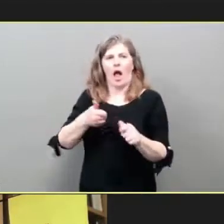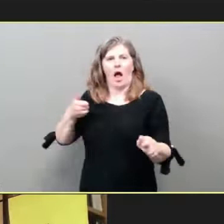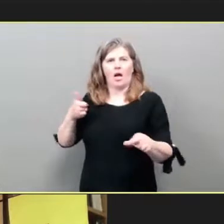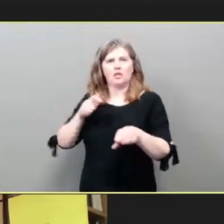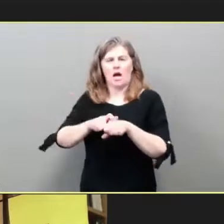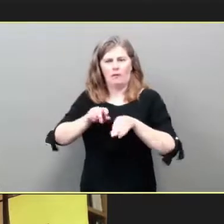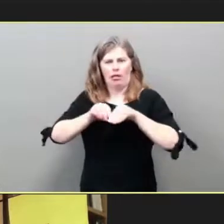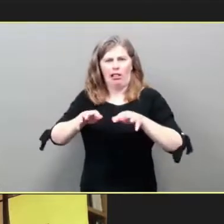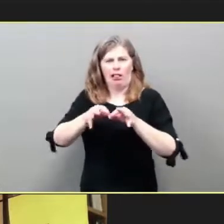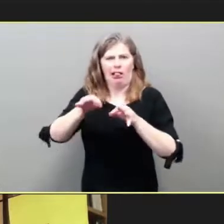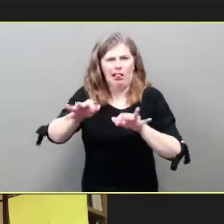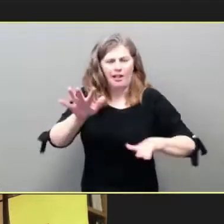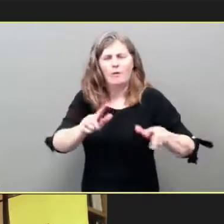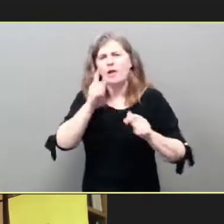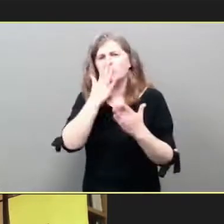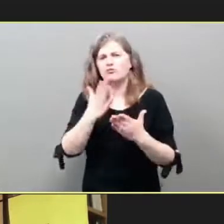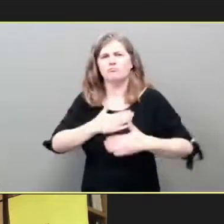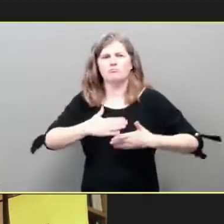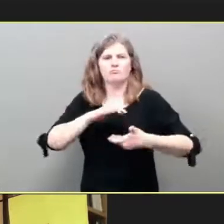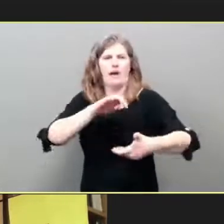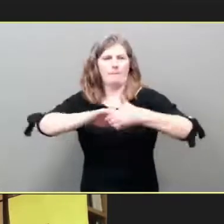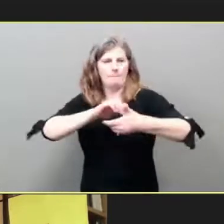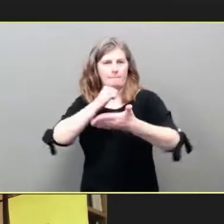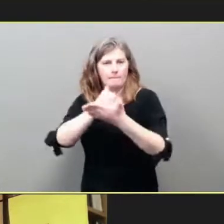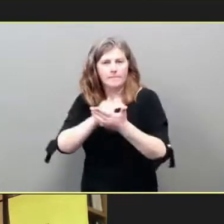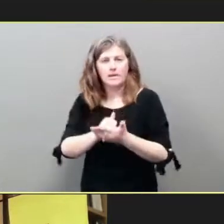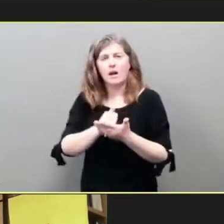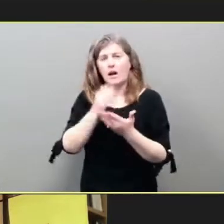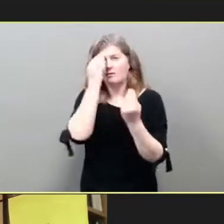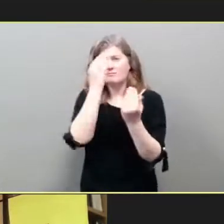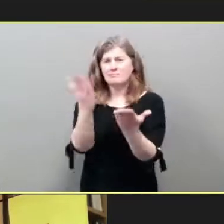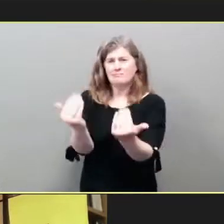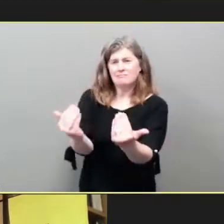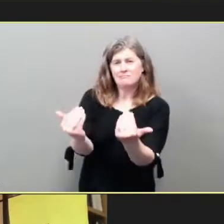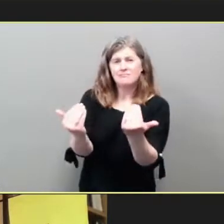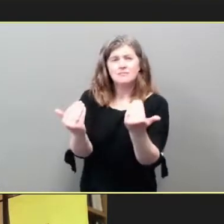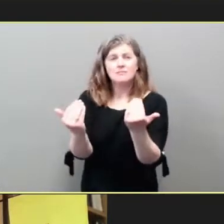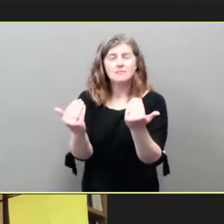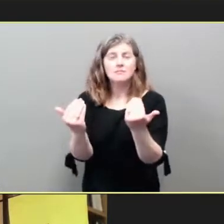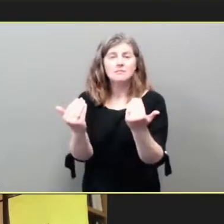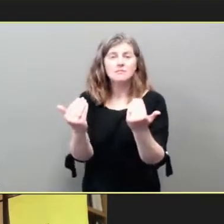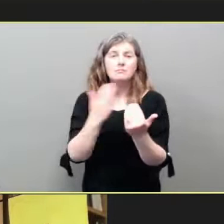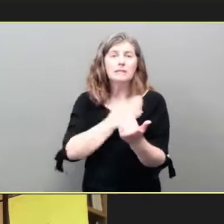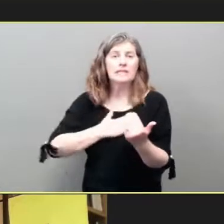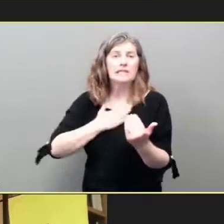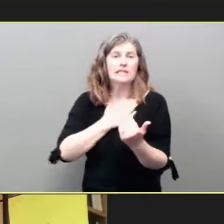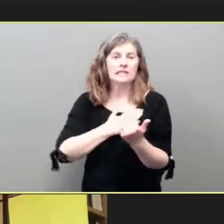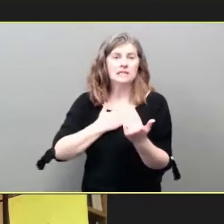I do want to put a call out for questions. I know uh, when we do get